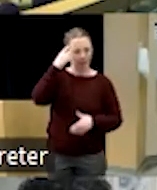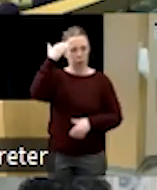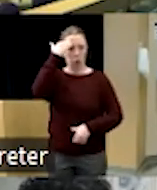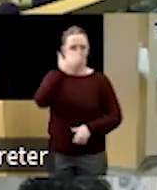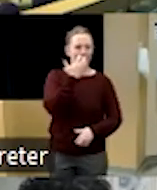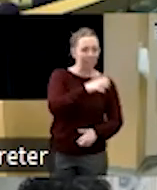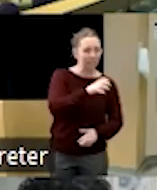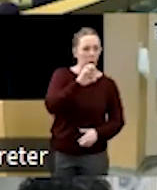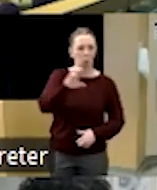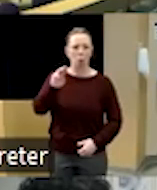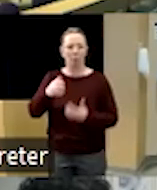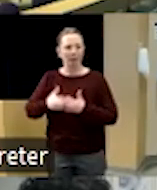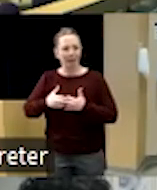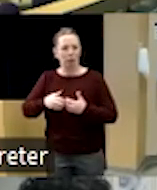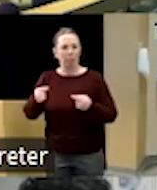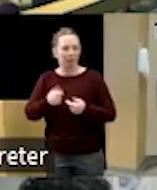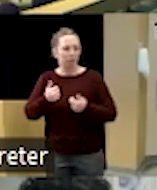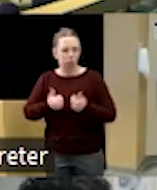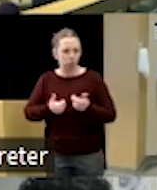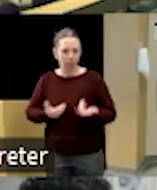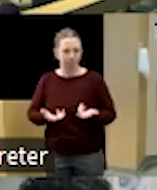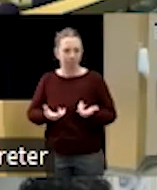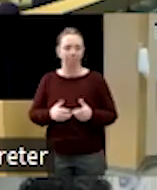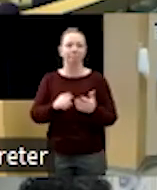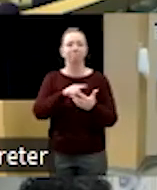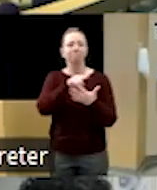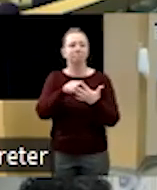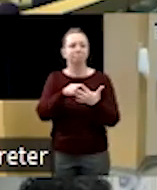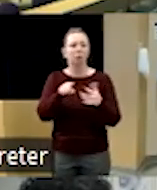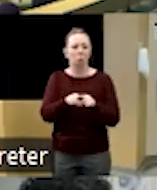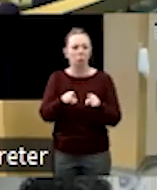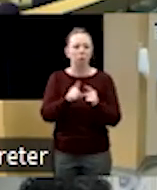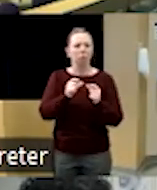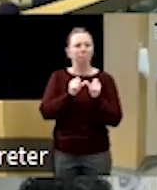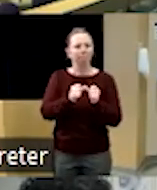um I think an ongoing question is the contribution of peripheral and central nervous system to the